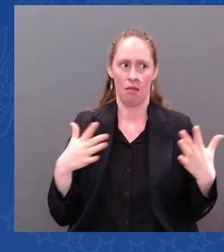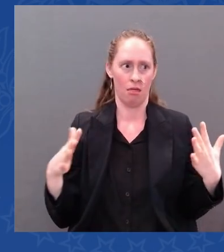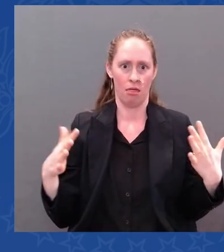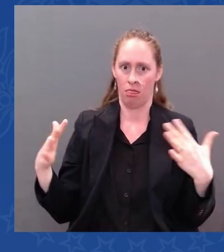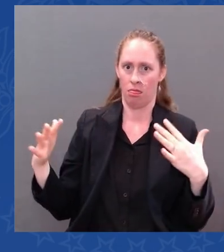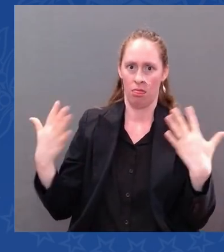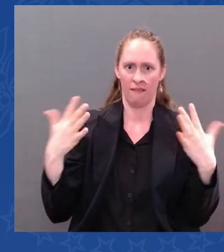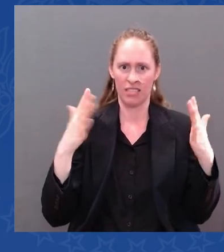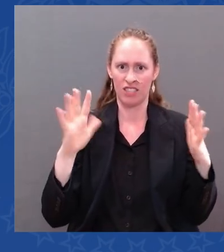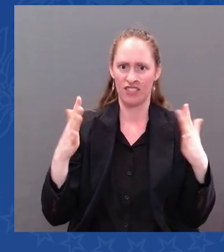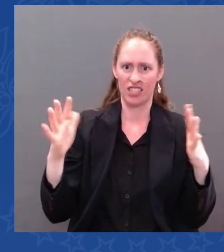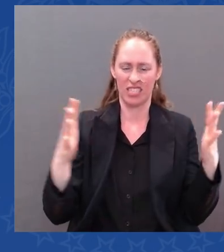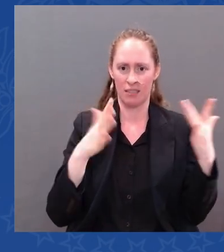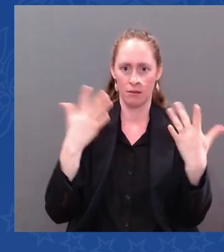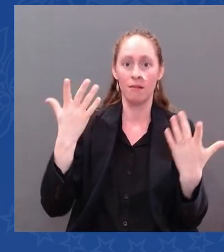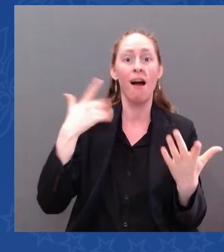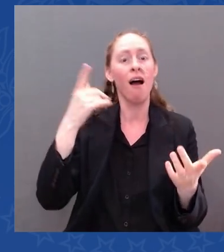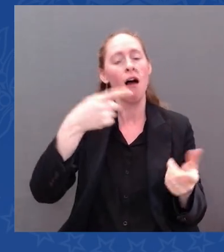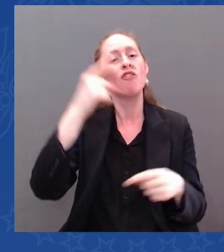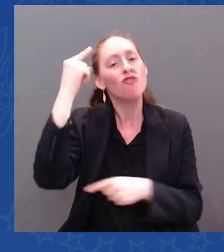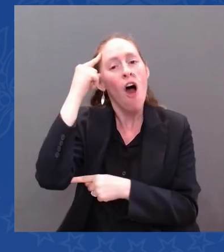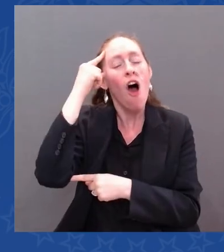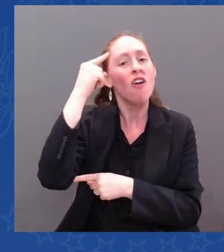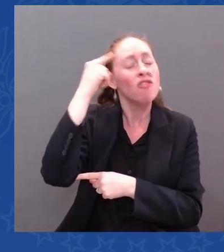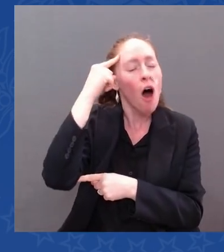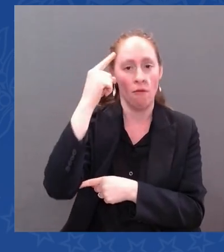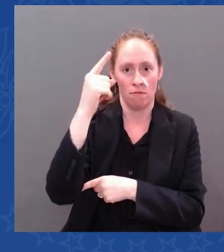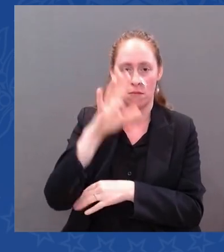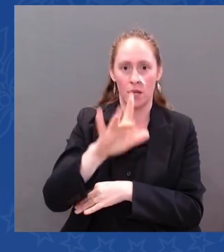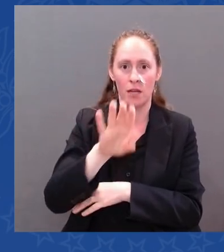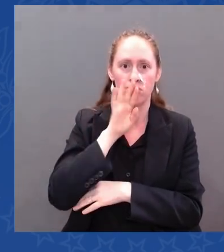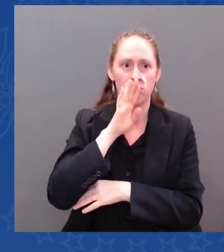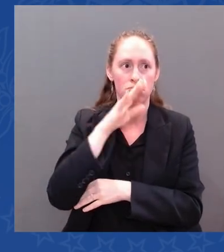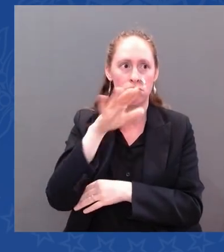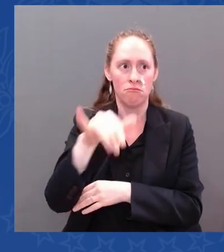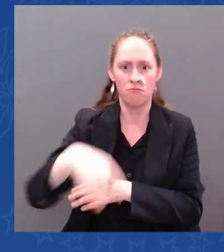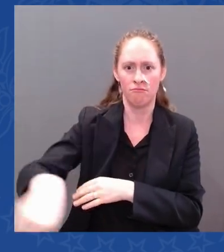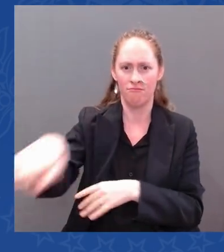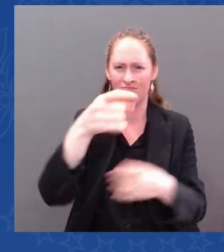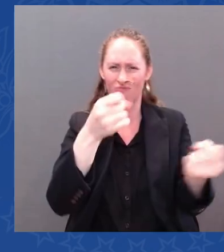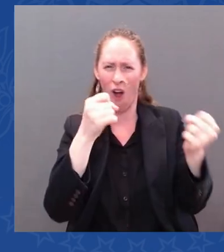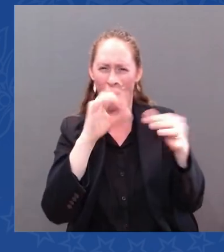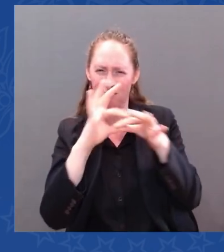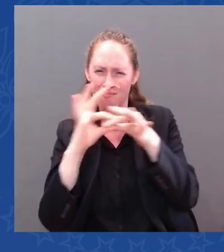And the more his back is against the wall, the greater the severity of the tactics he may employ.